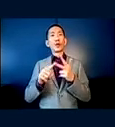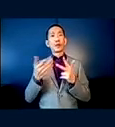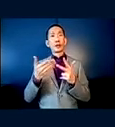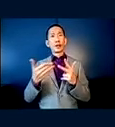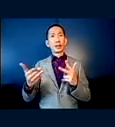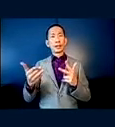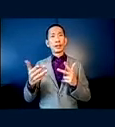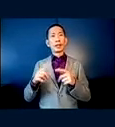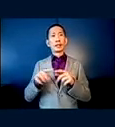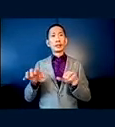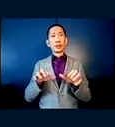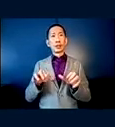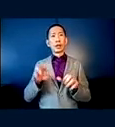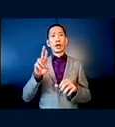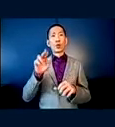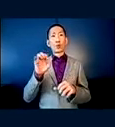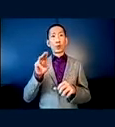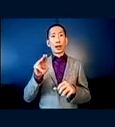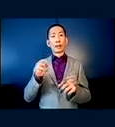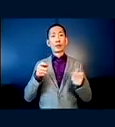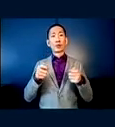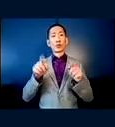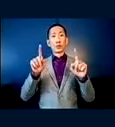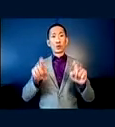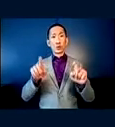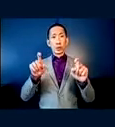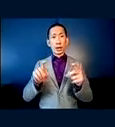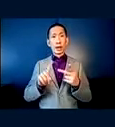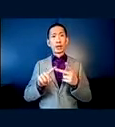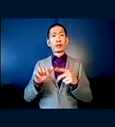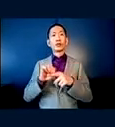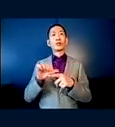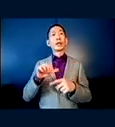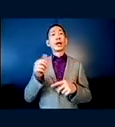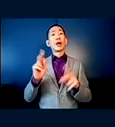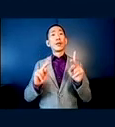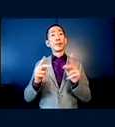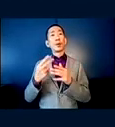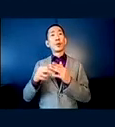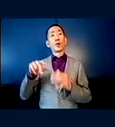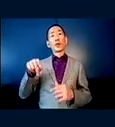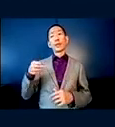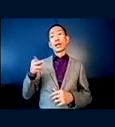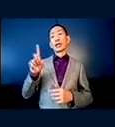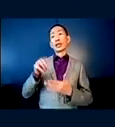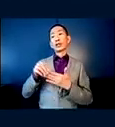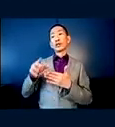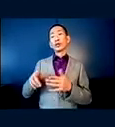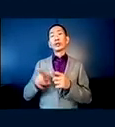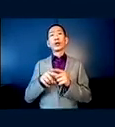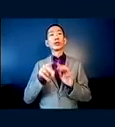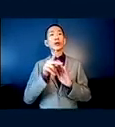J-PAL WAS THREE THINGS, TO CONDUCT RANDOMIZED CONTROLLED TRIALS, TO TRAIN OTHERS BOTH